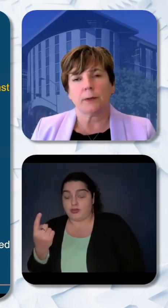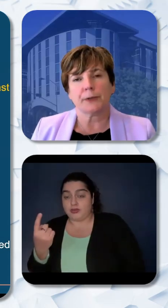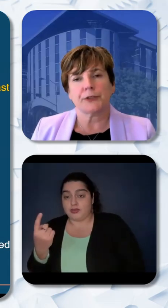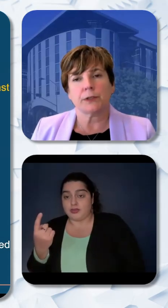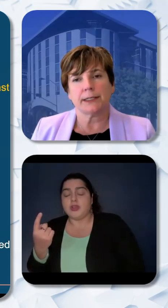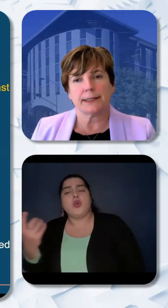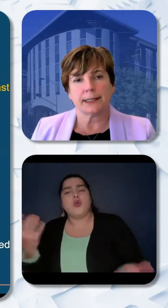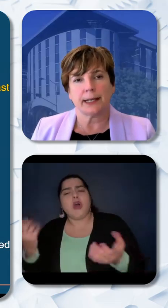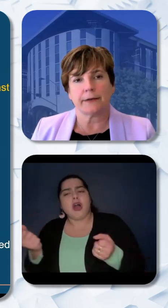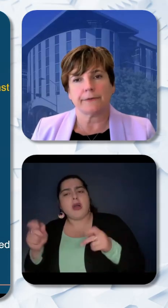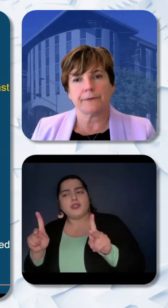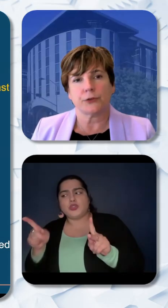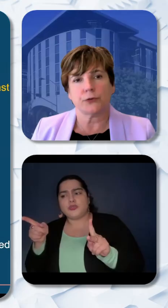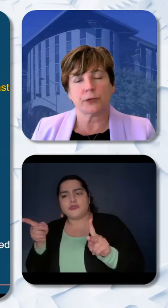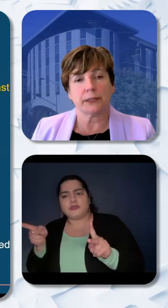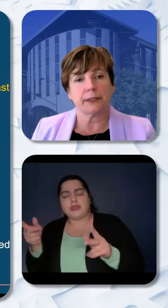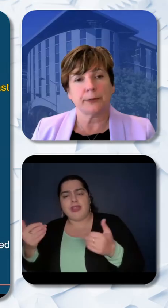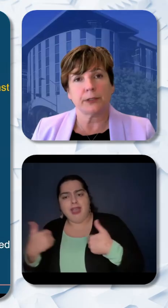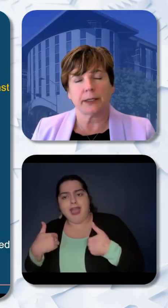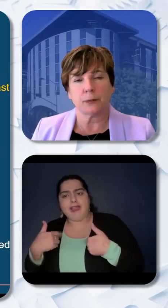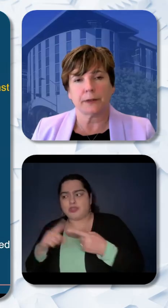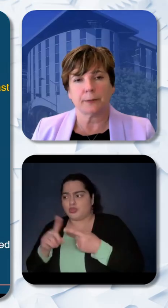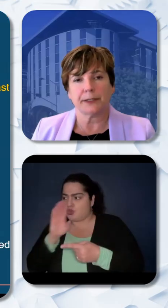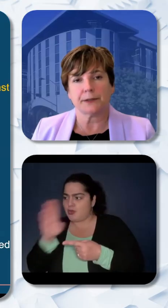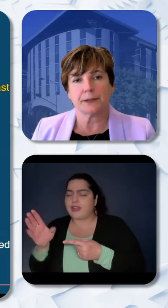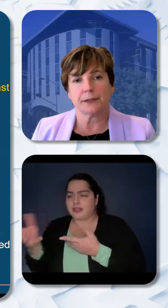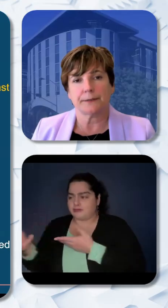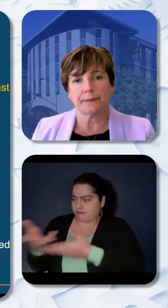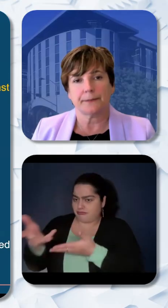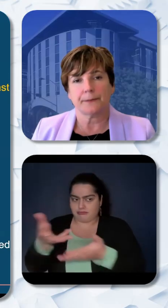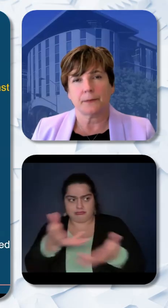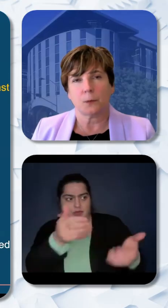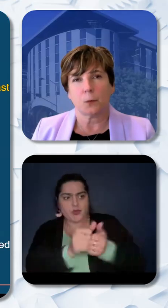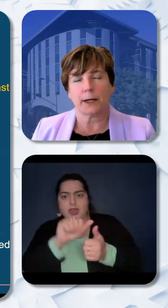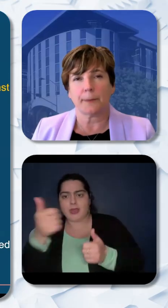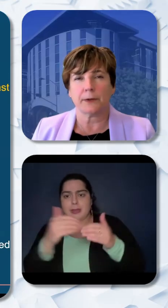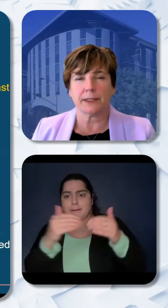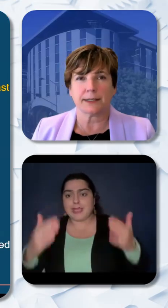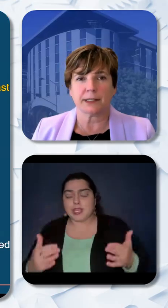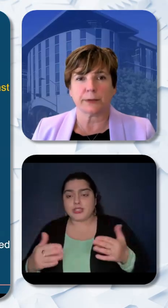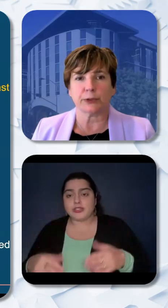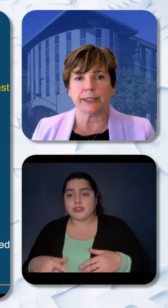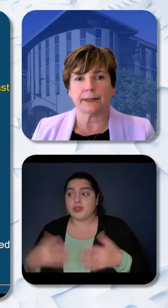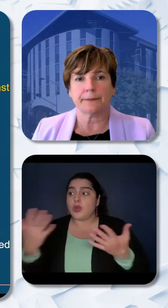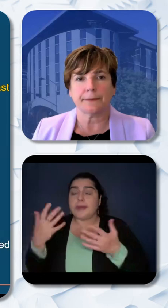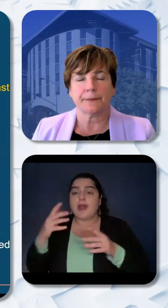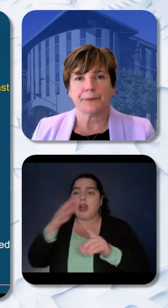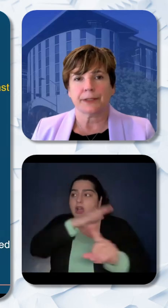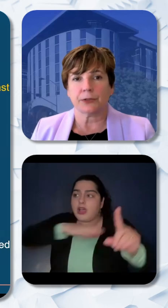What opportunities do they have to directly communicate with their peers? What about incidental learning?